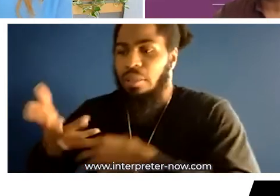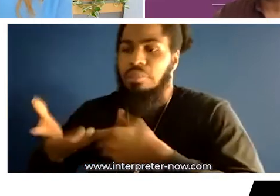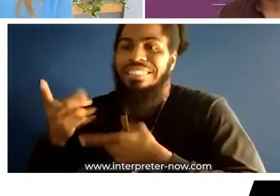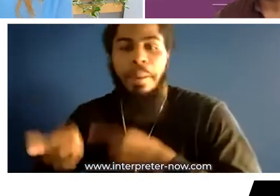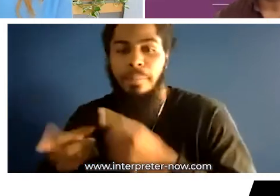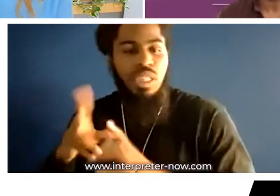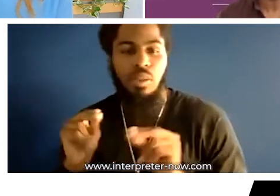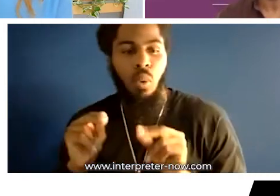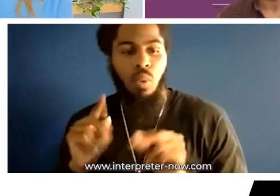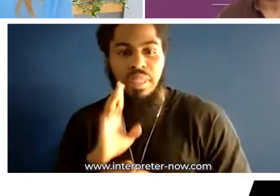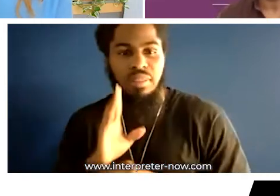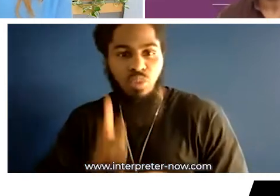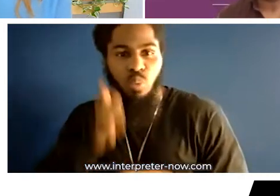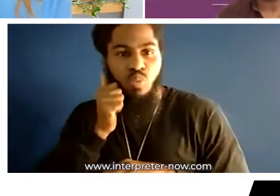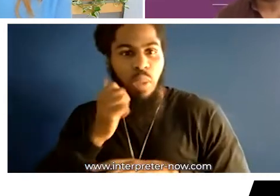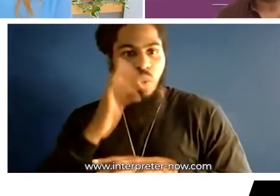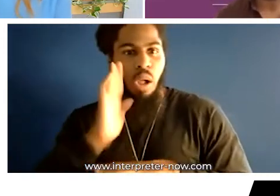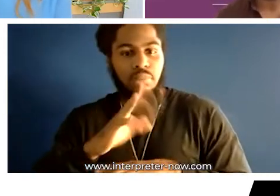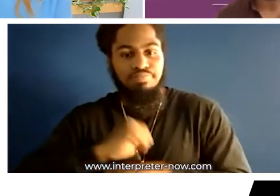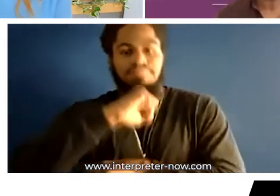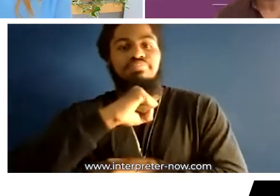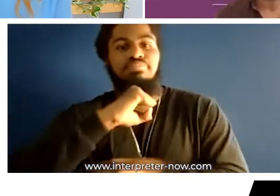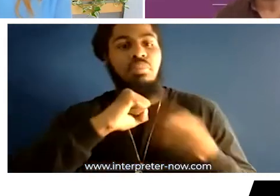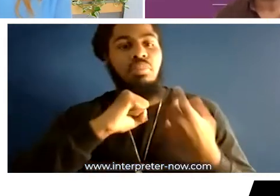at different places within their learning journey, different mental models that could